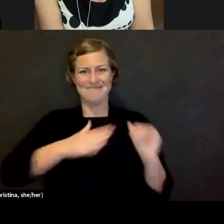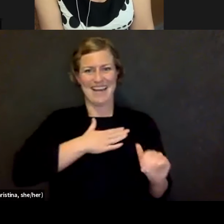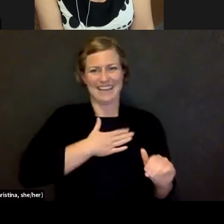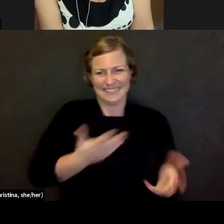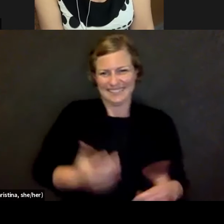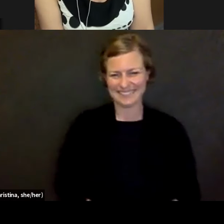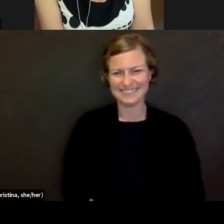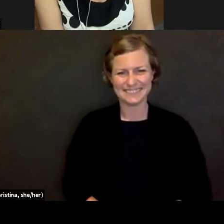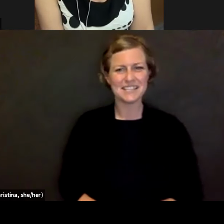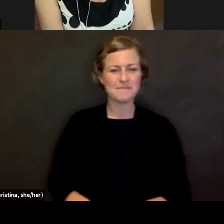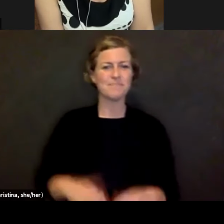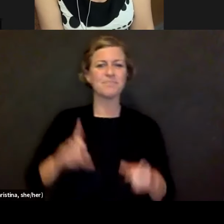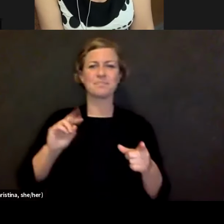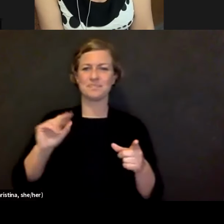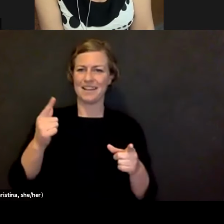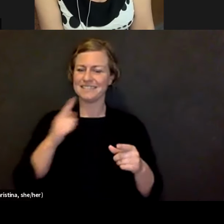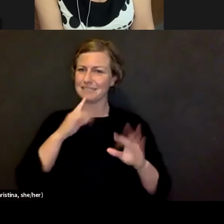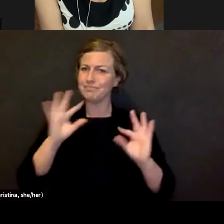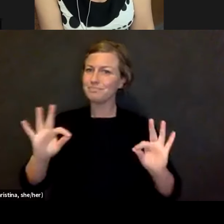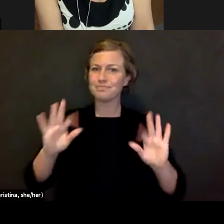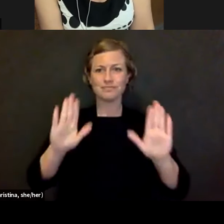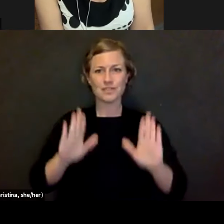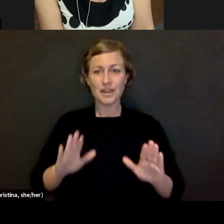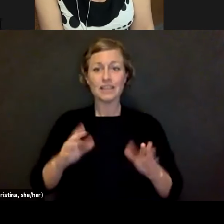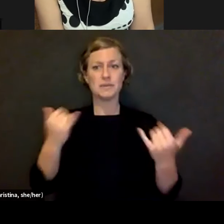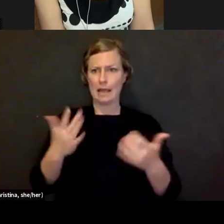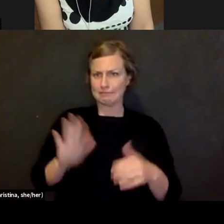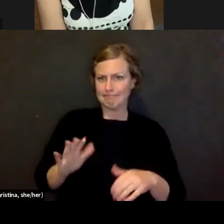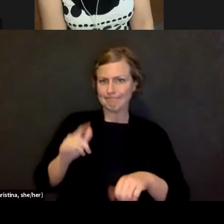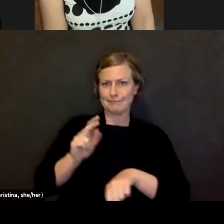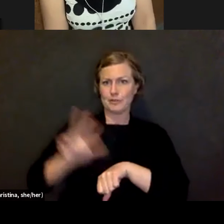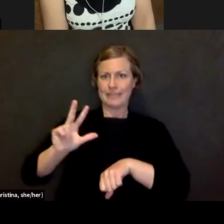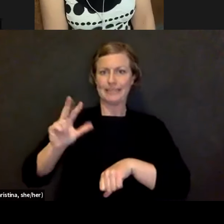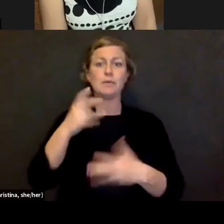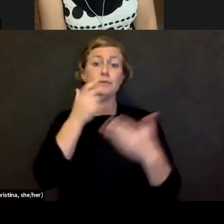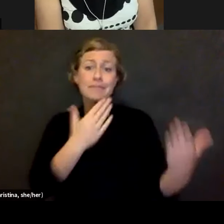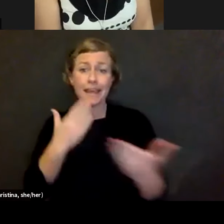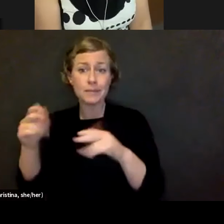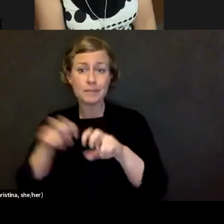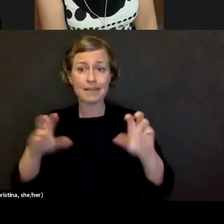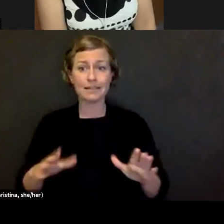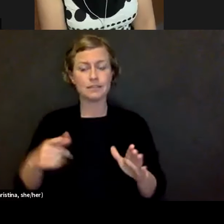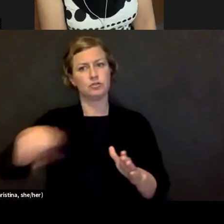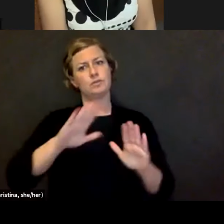I may even pitch it over to the peacekeepers as well. Their reach is way bigger than mine. >>